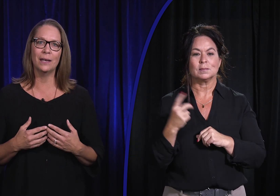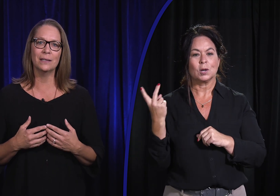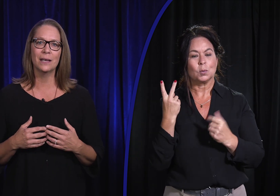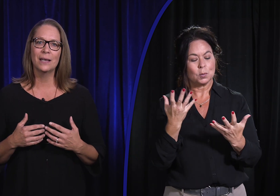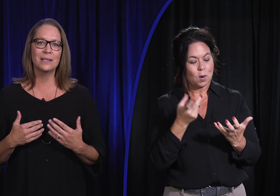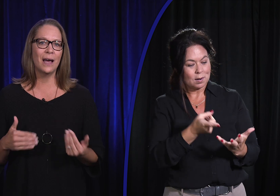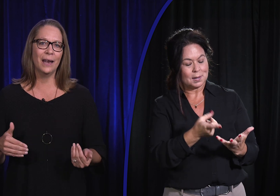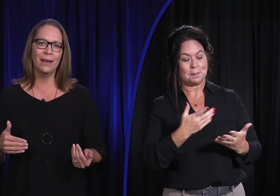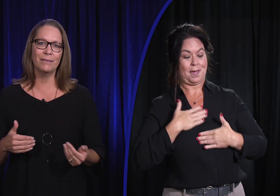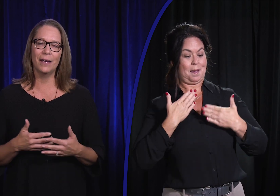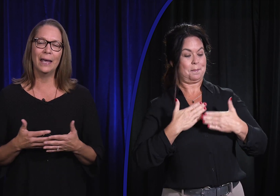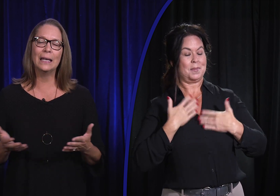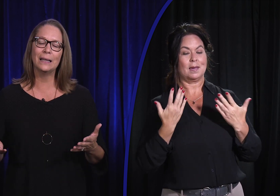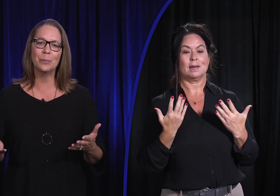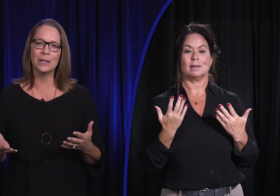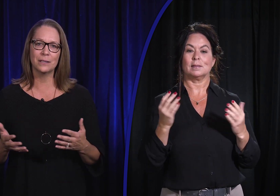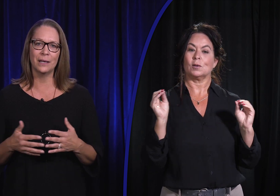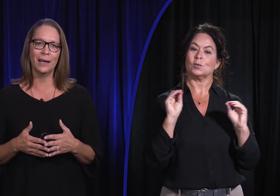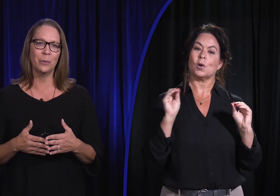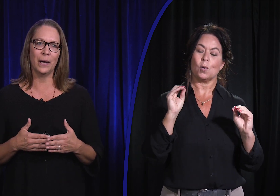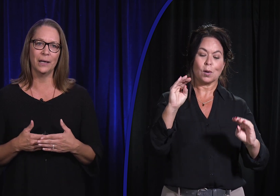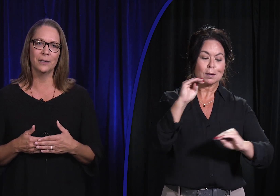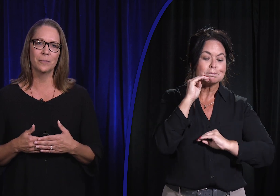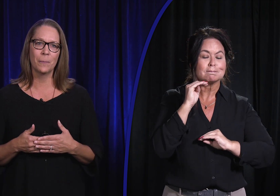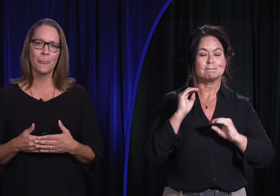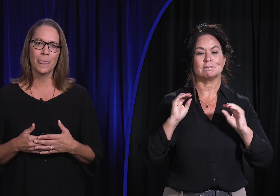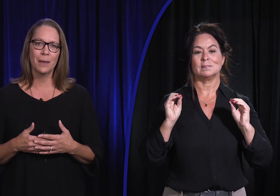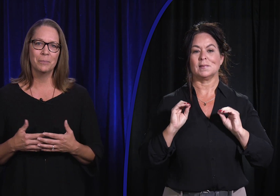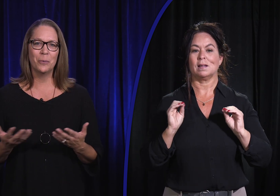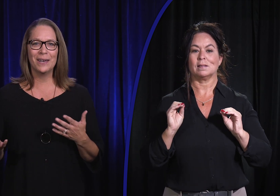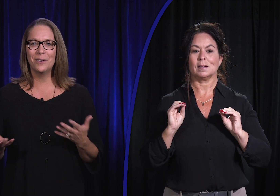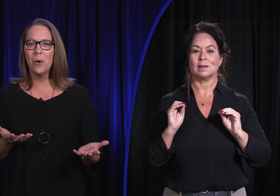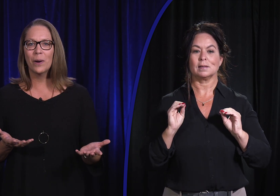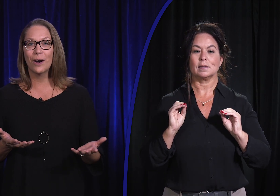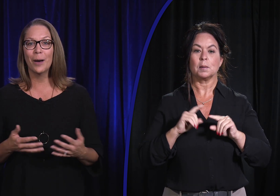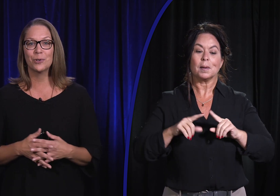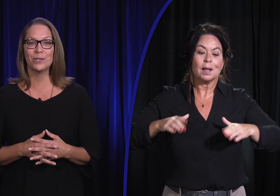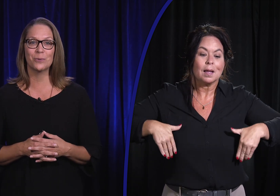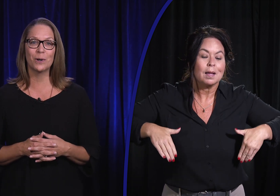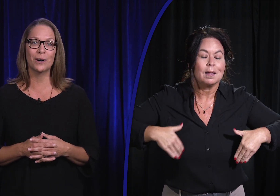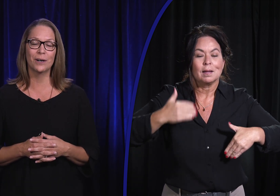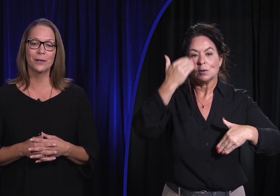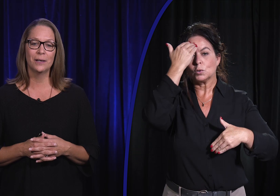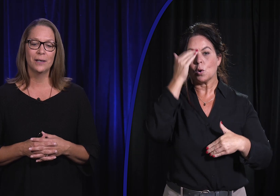and to not have any limits in any way but we didn't know what our options were.